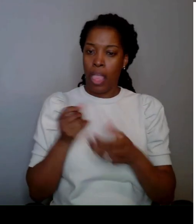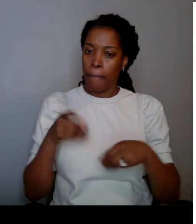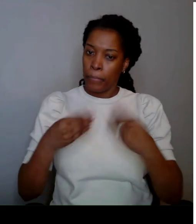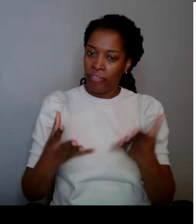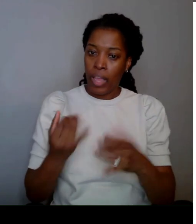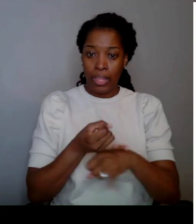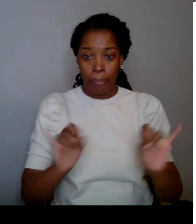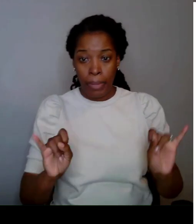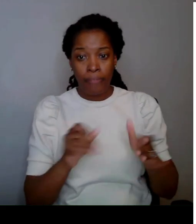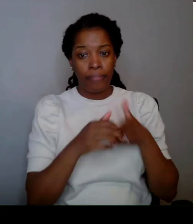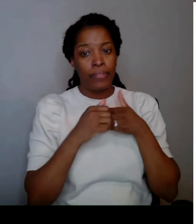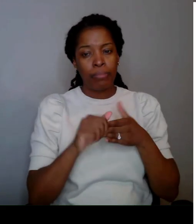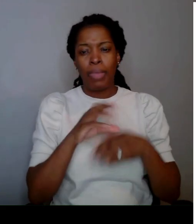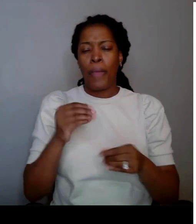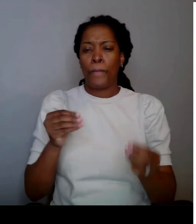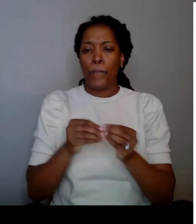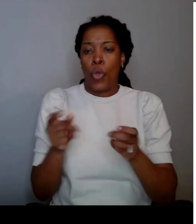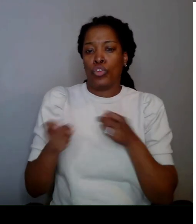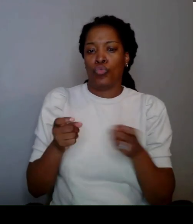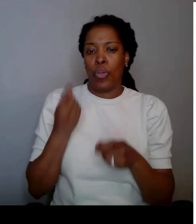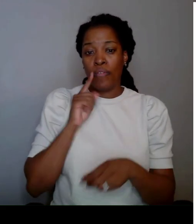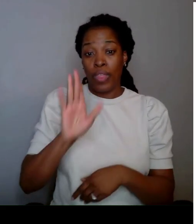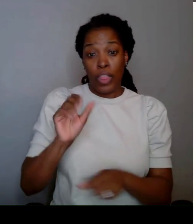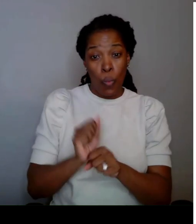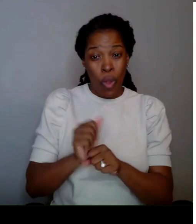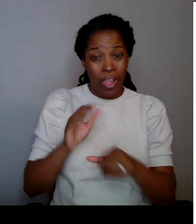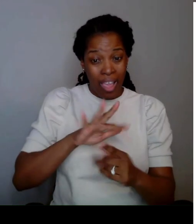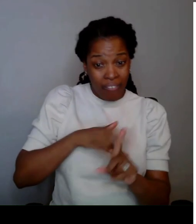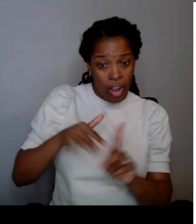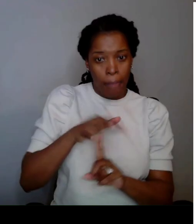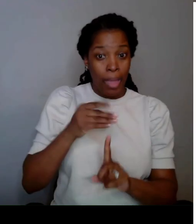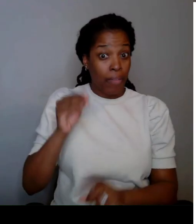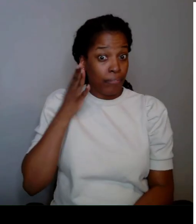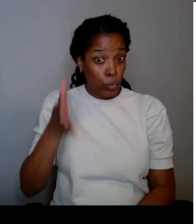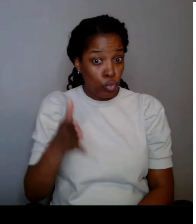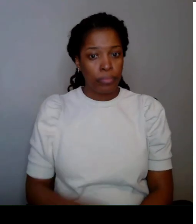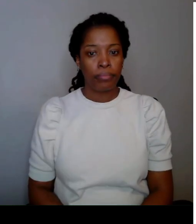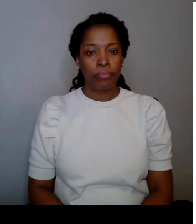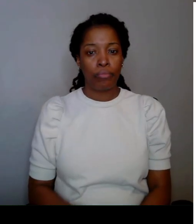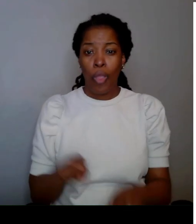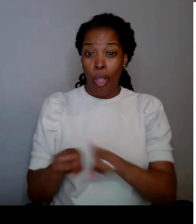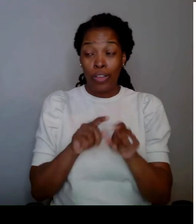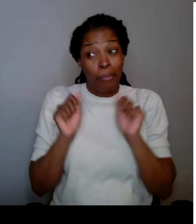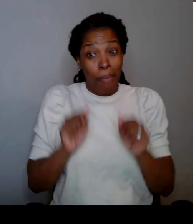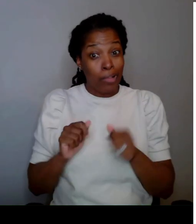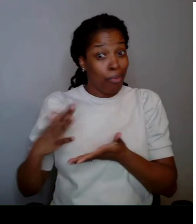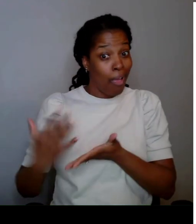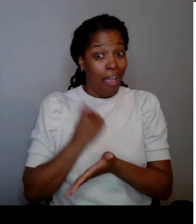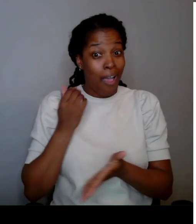There is also potential to earn more money. Challenges of being self-employed Of course,